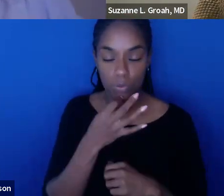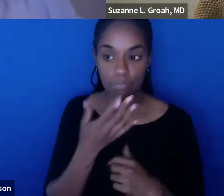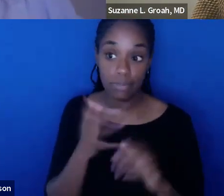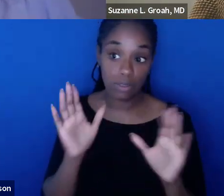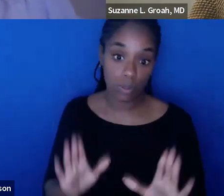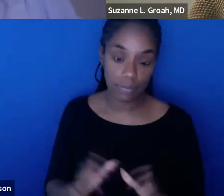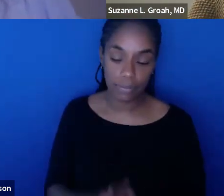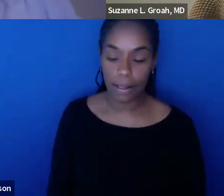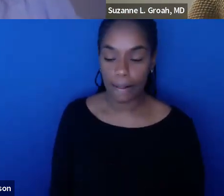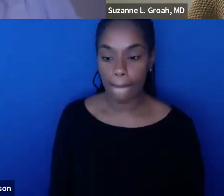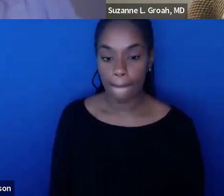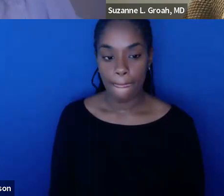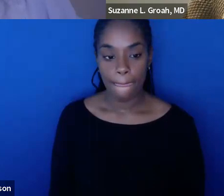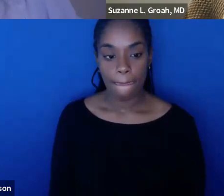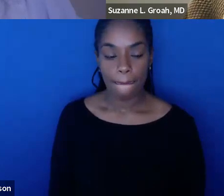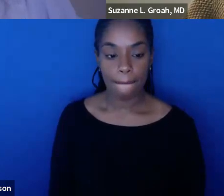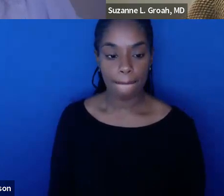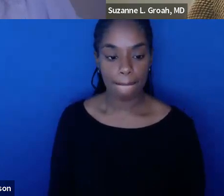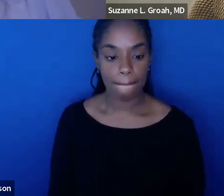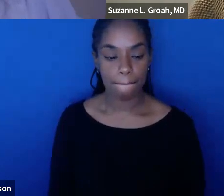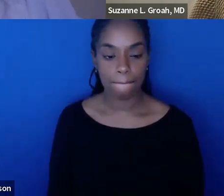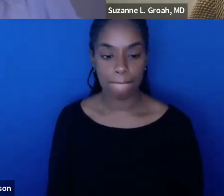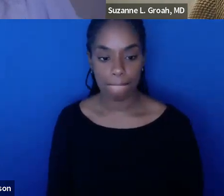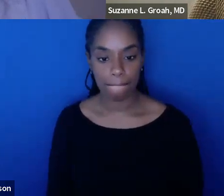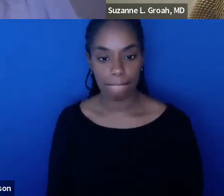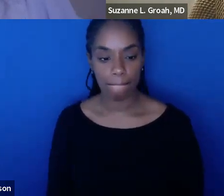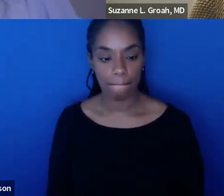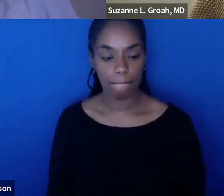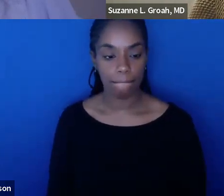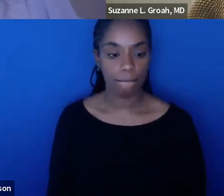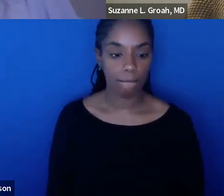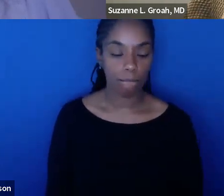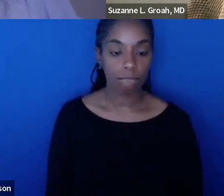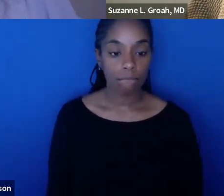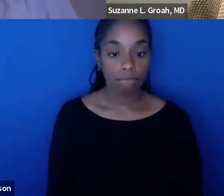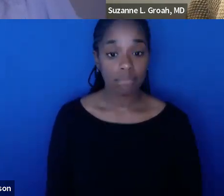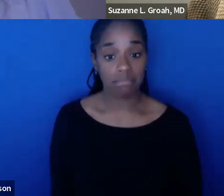Now we're really doing, and we have done a lot of research doing more